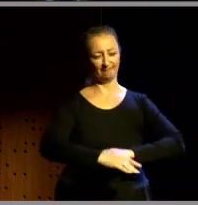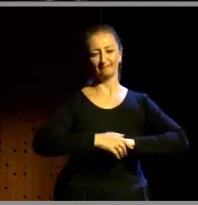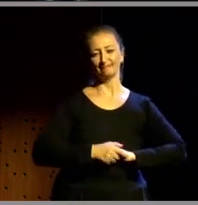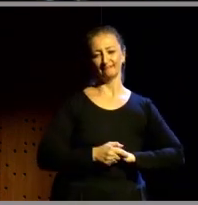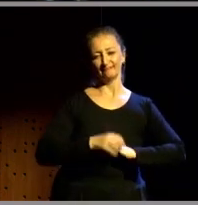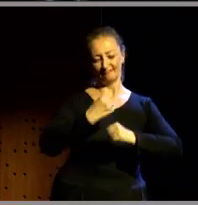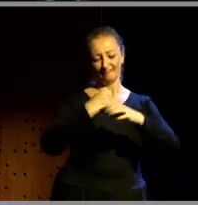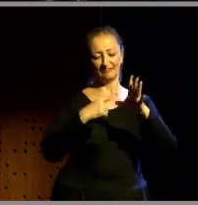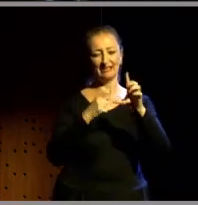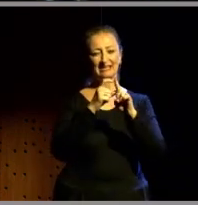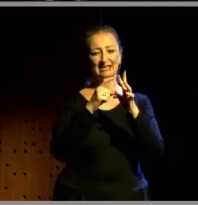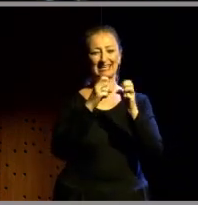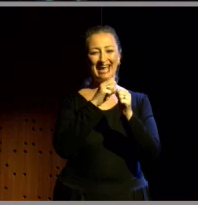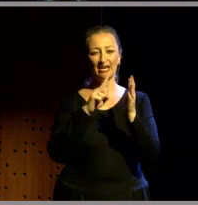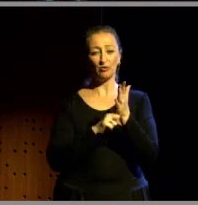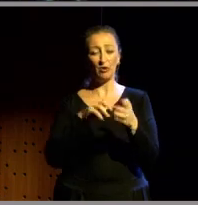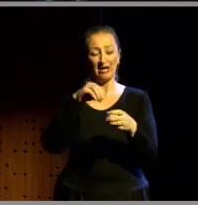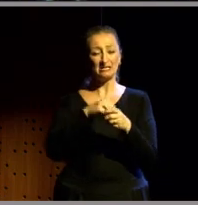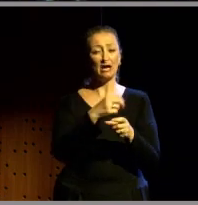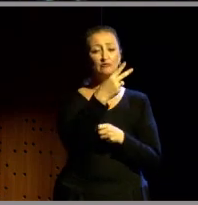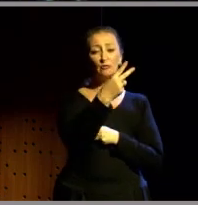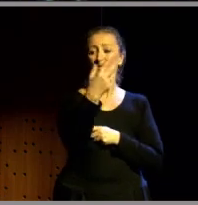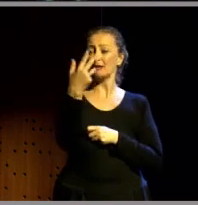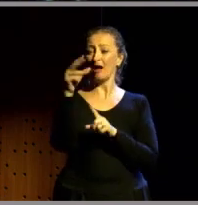Gadigal is one of 29 clans of the Eora nation.